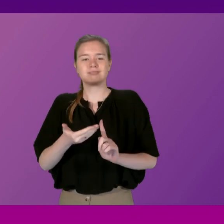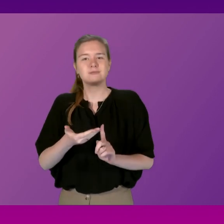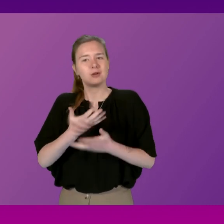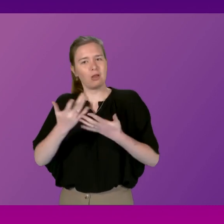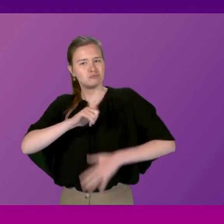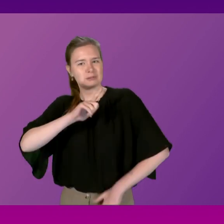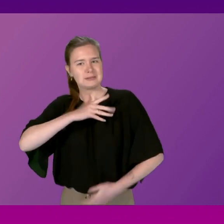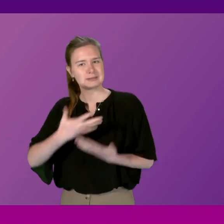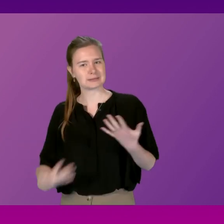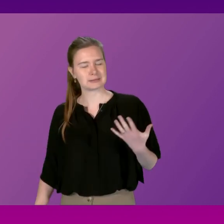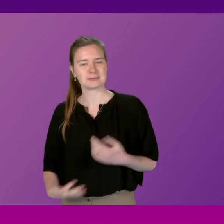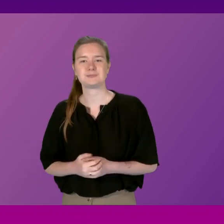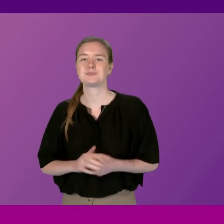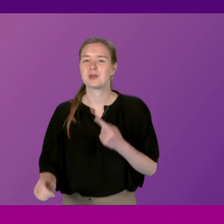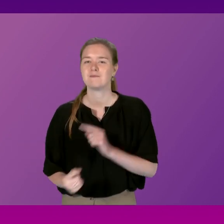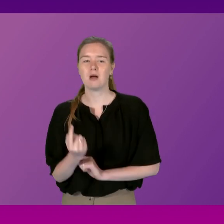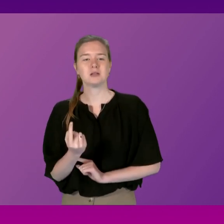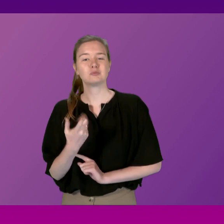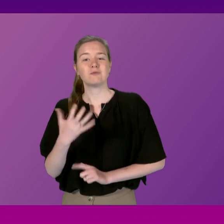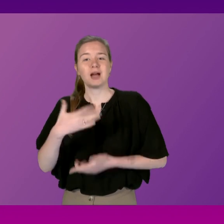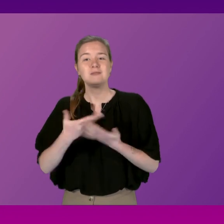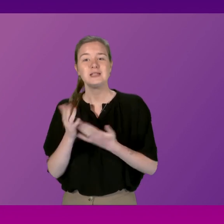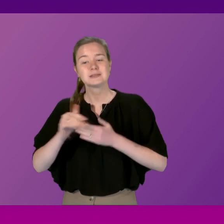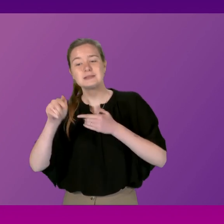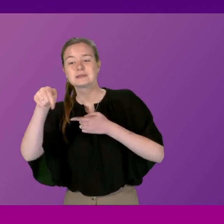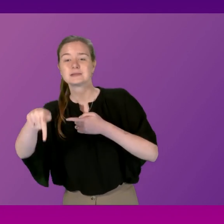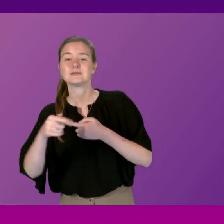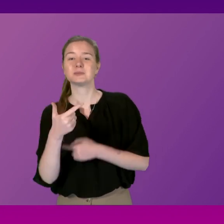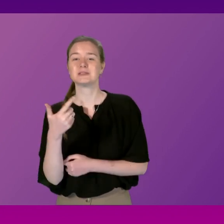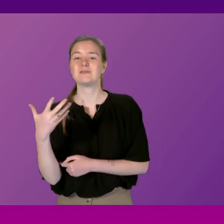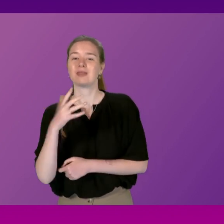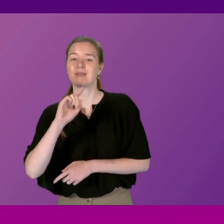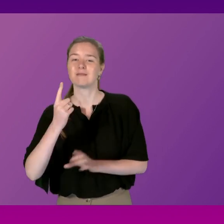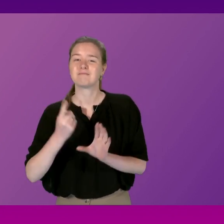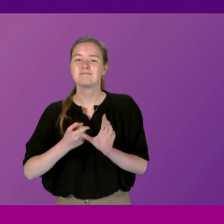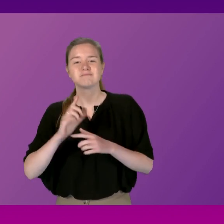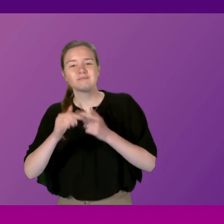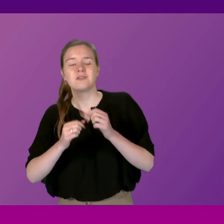First, we are just five days away from the 75th anniversary of the signing of the United